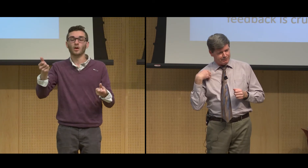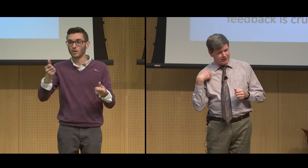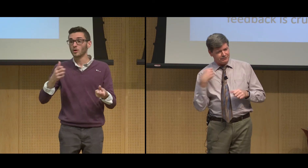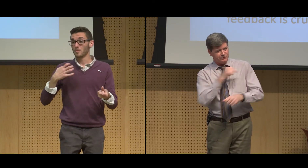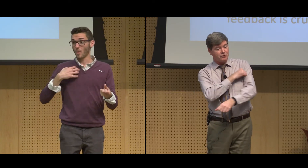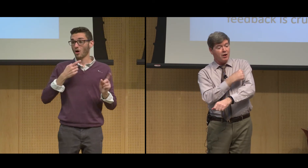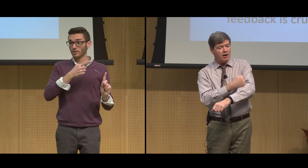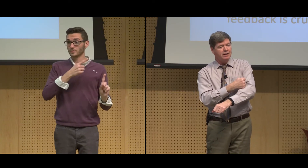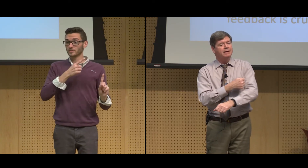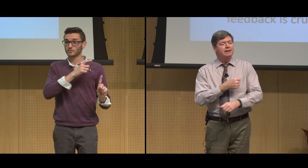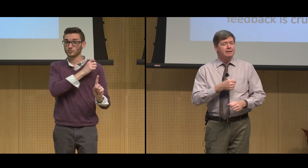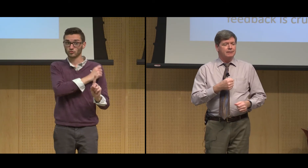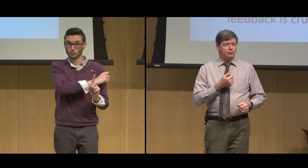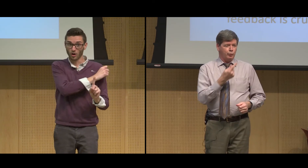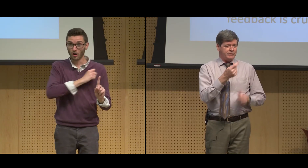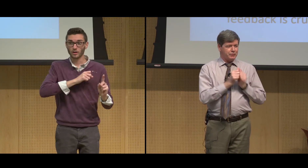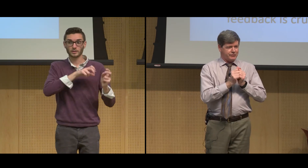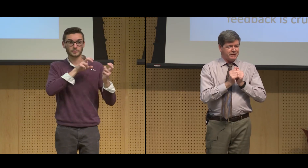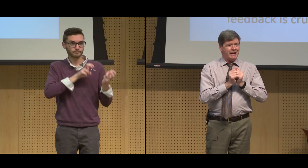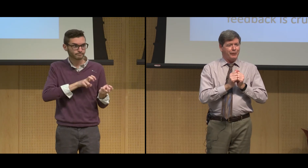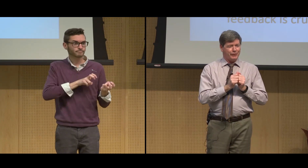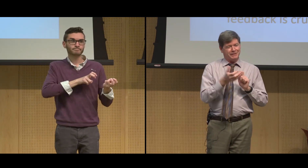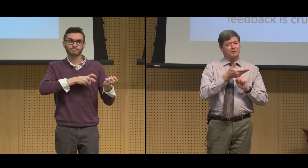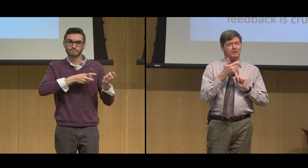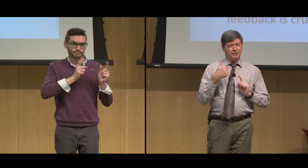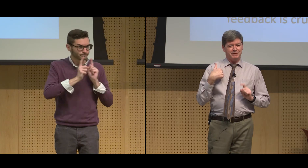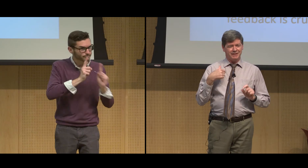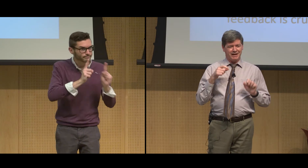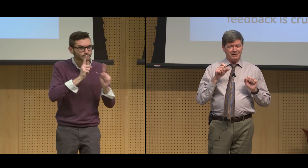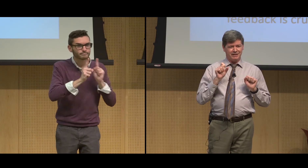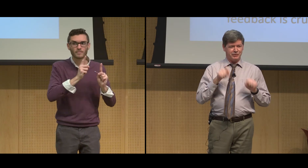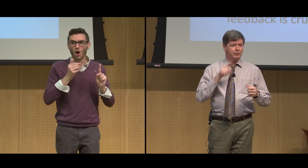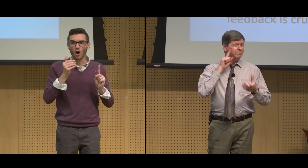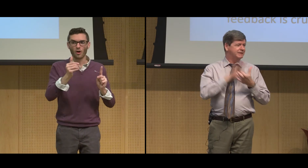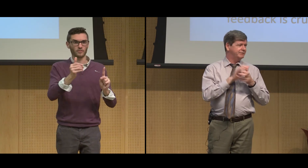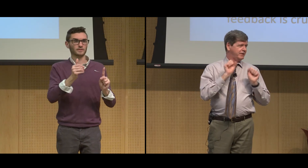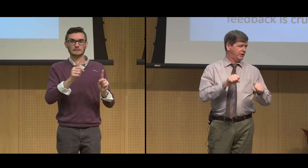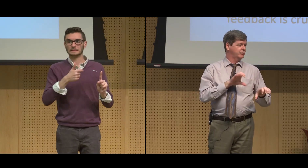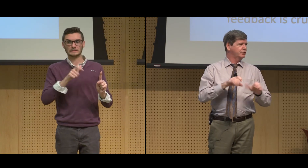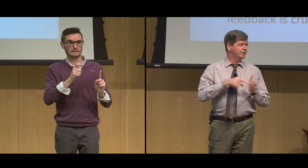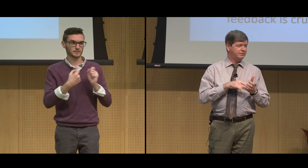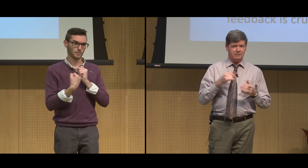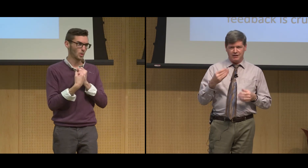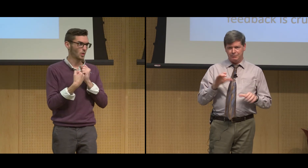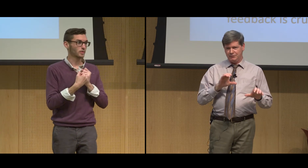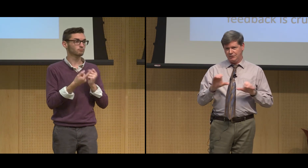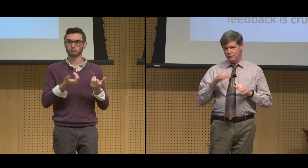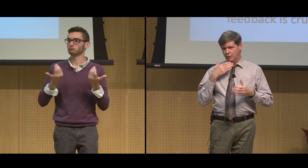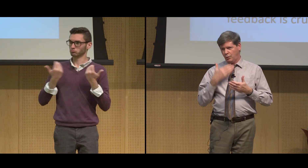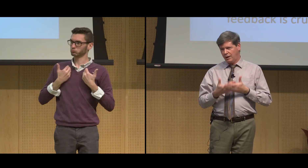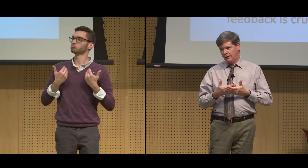with my boss at Strong, we sort of together-- he convinced me that I--I should believe that I could do this job and--and do it well,